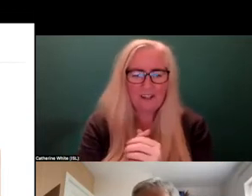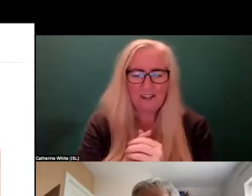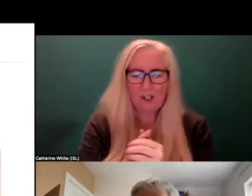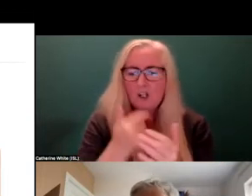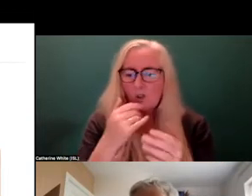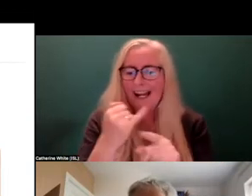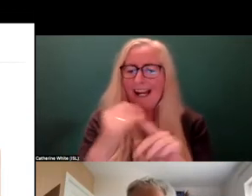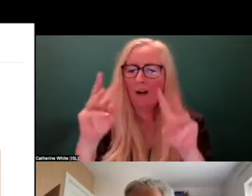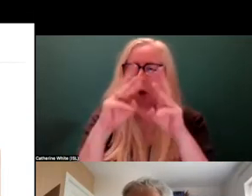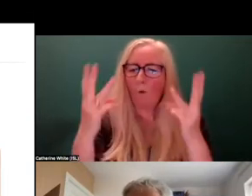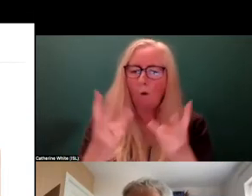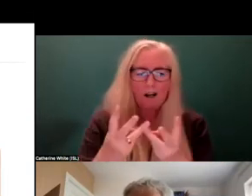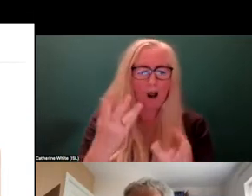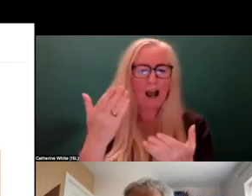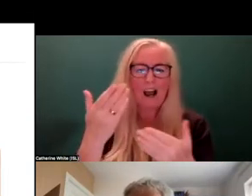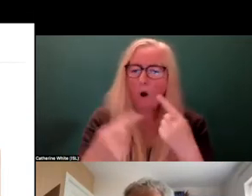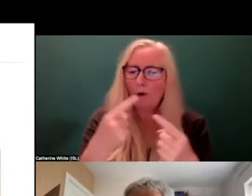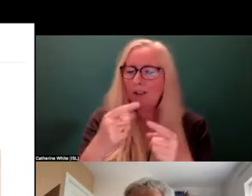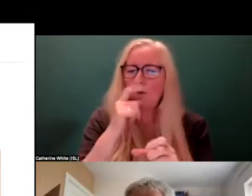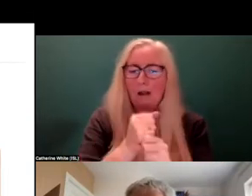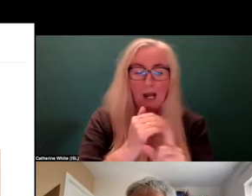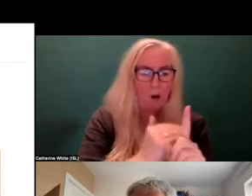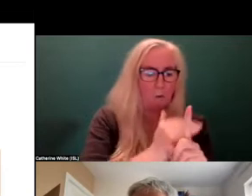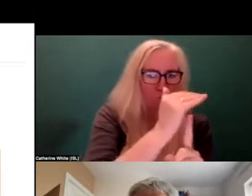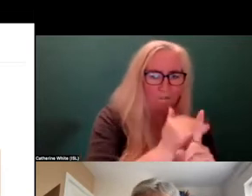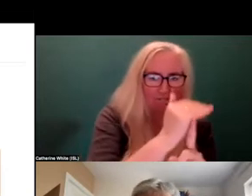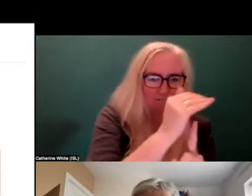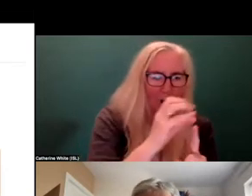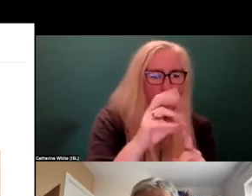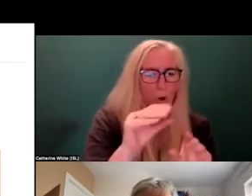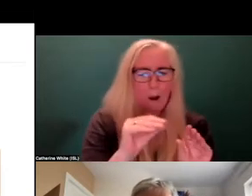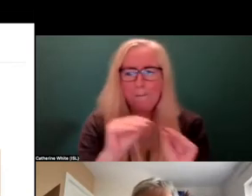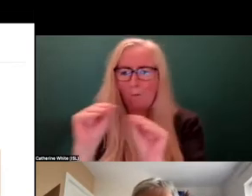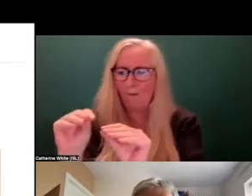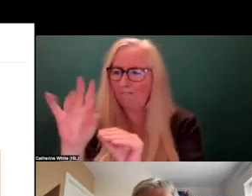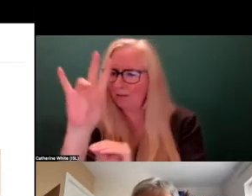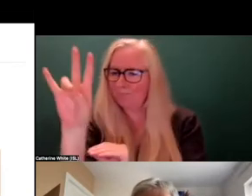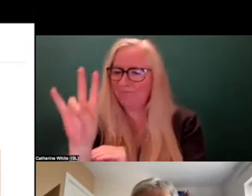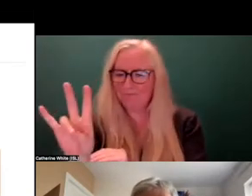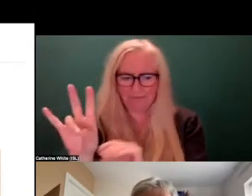So I suppose it's in the world of do we improve or move and both for us